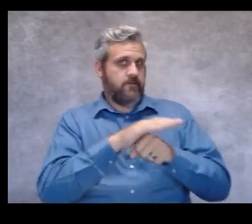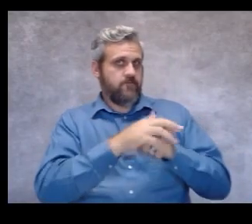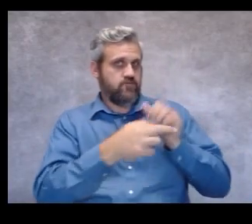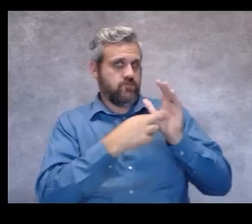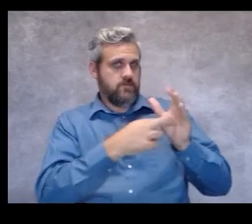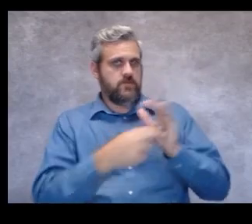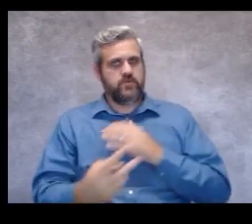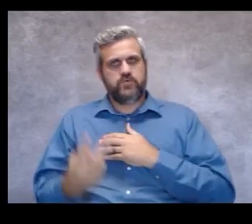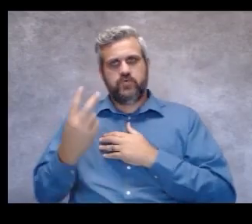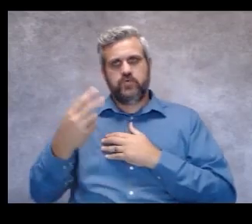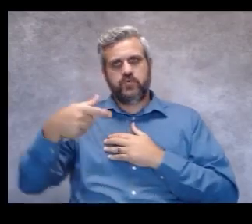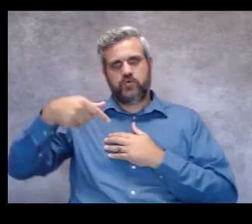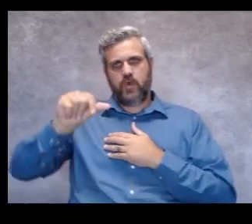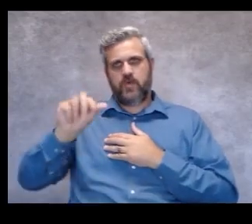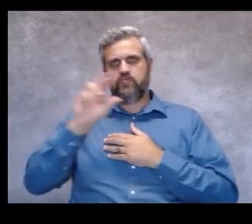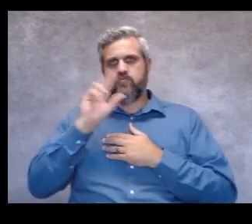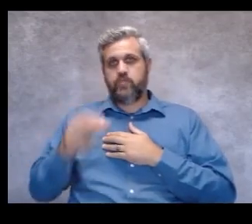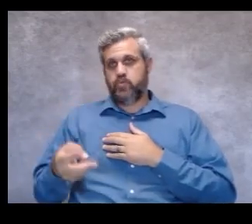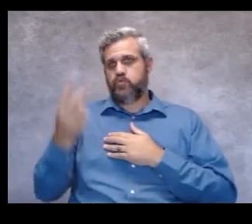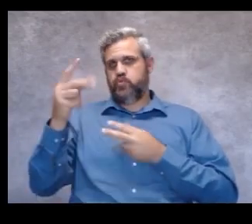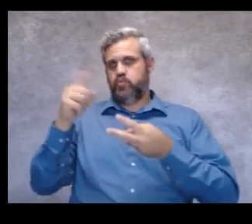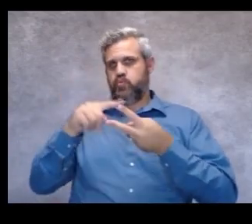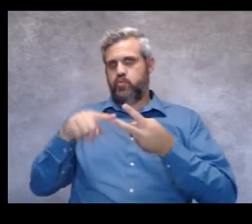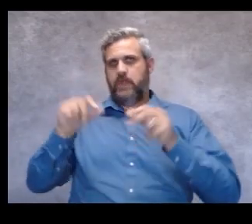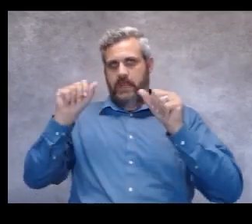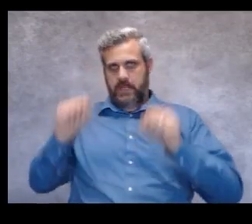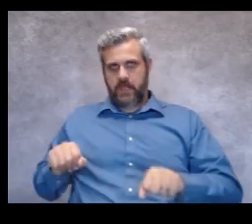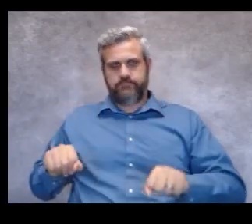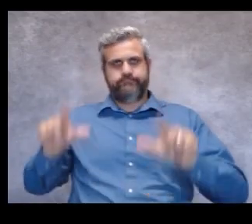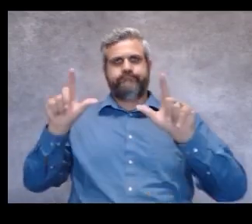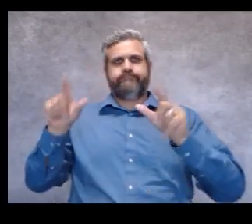There are two QA reports that can be generated.